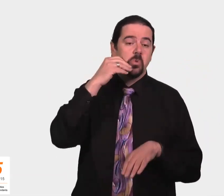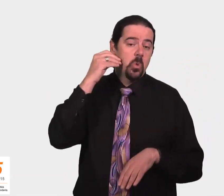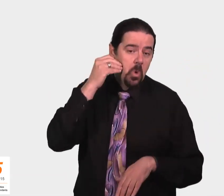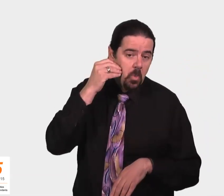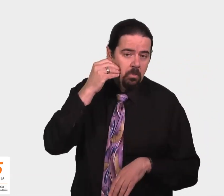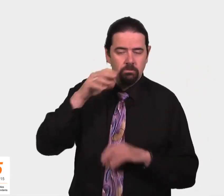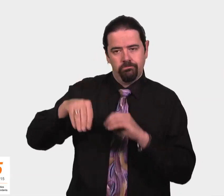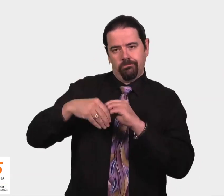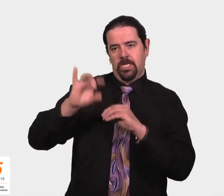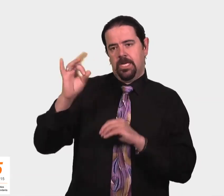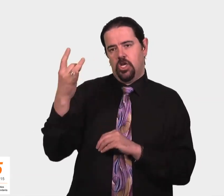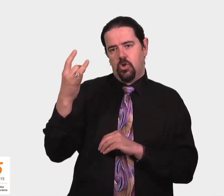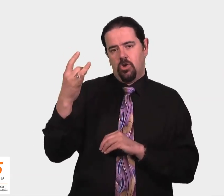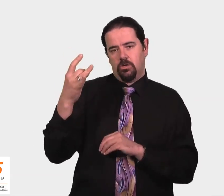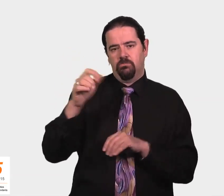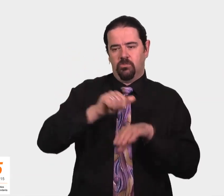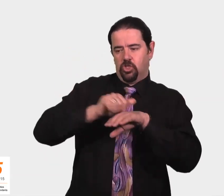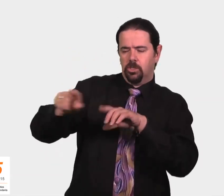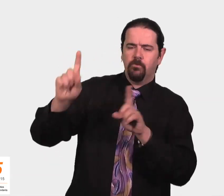from PEI for only $8.